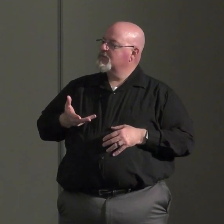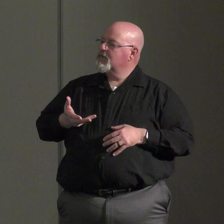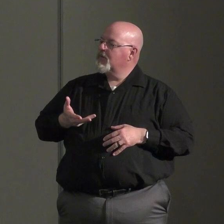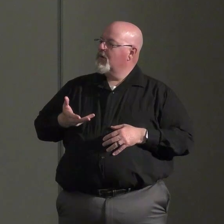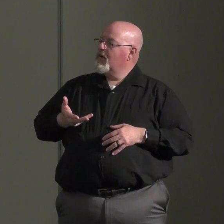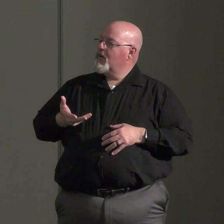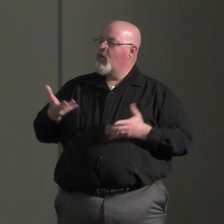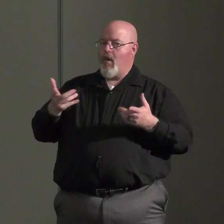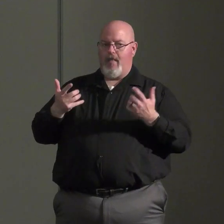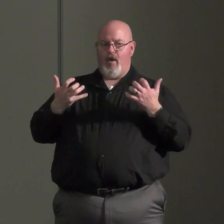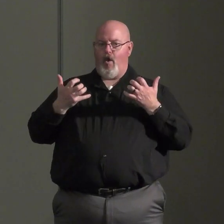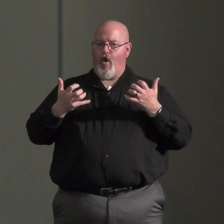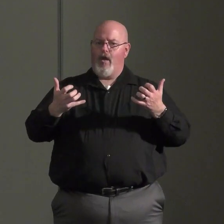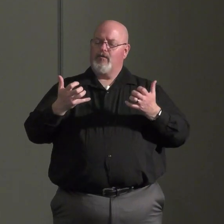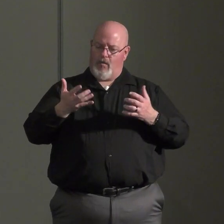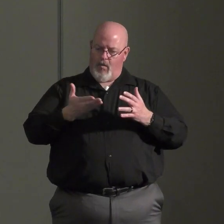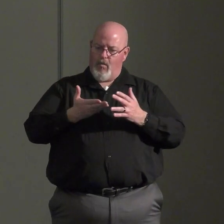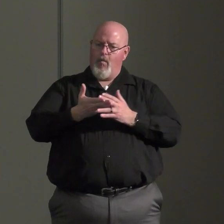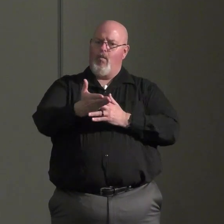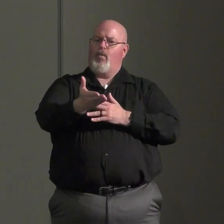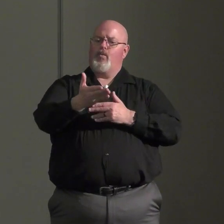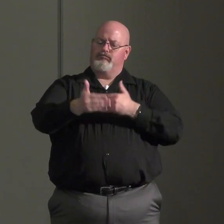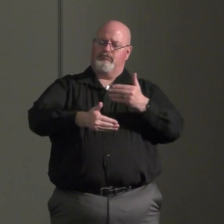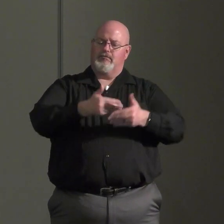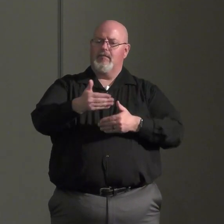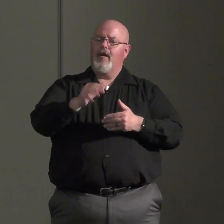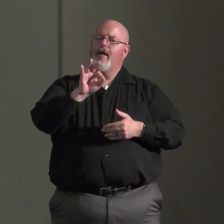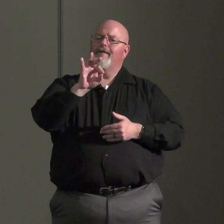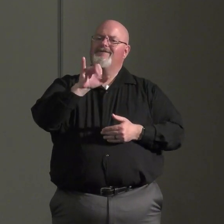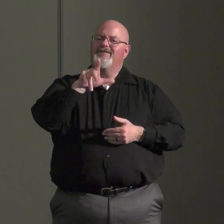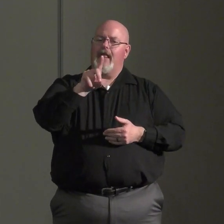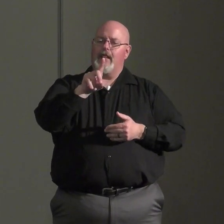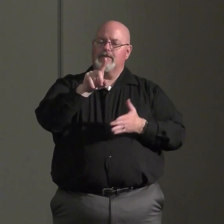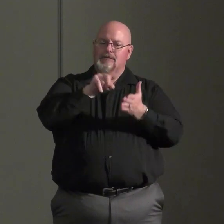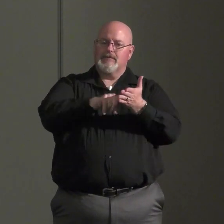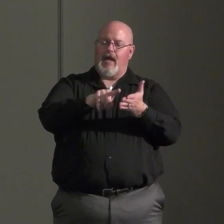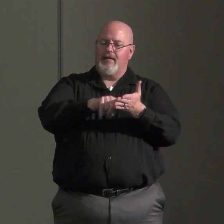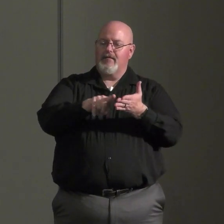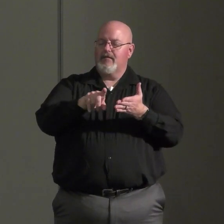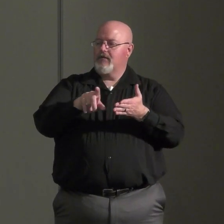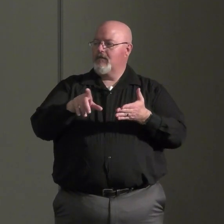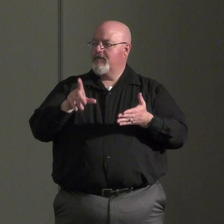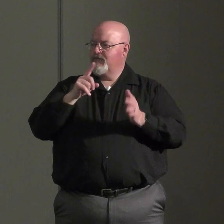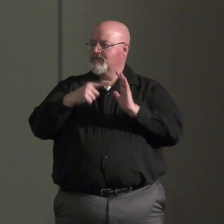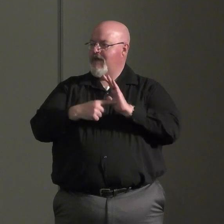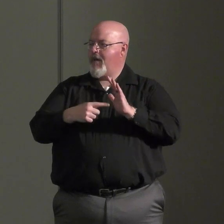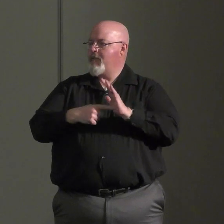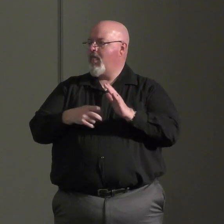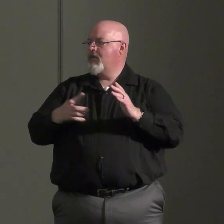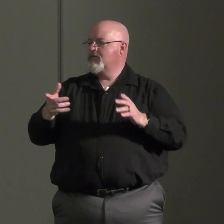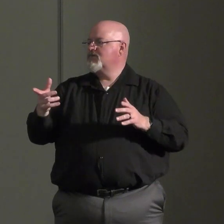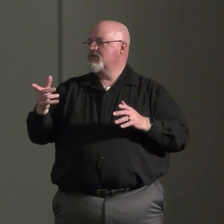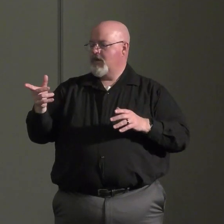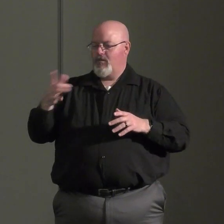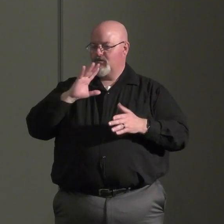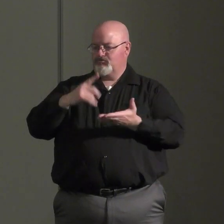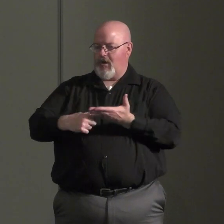our audience through a field study. Just the sake of example. You just talked about this.